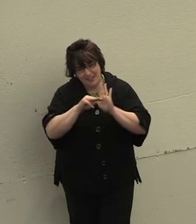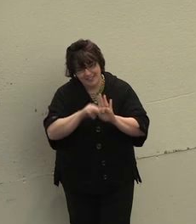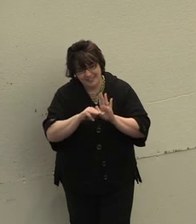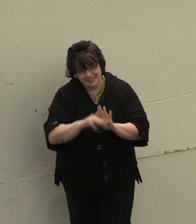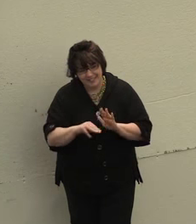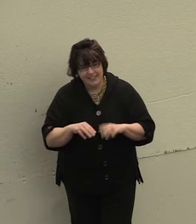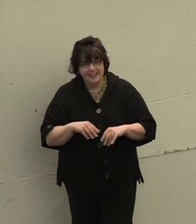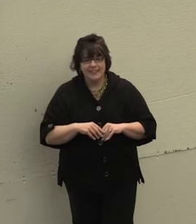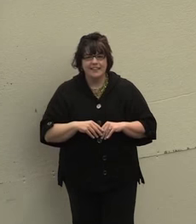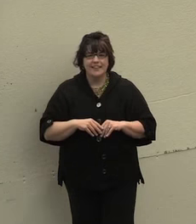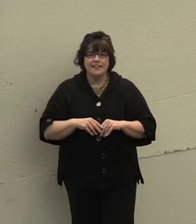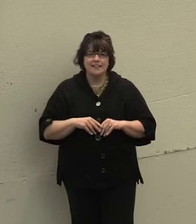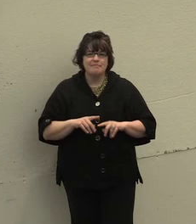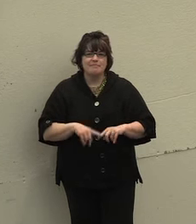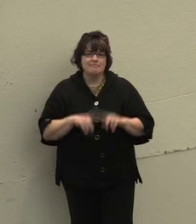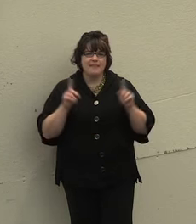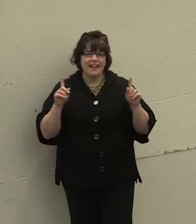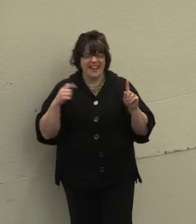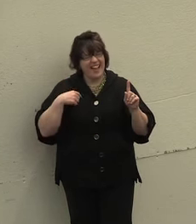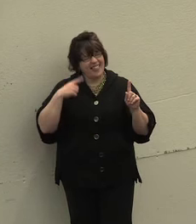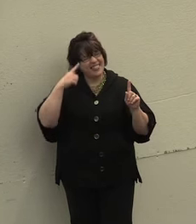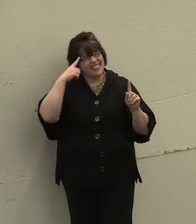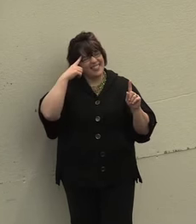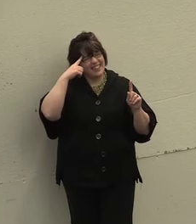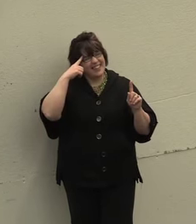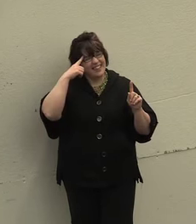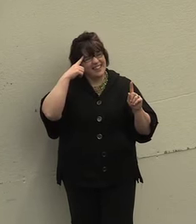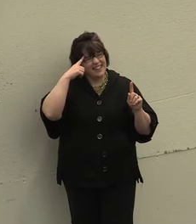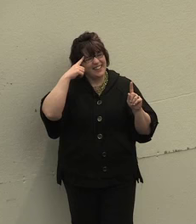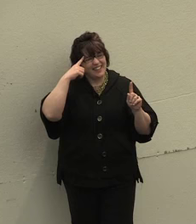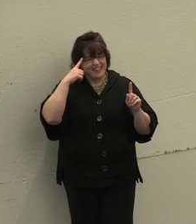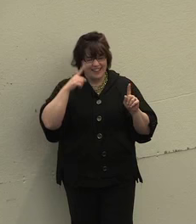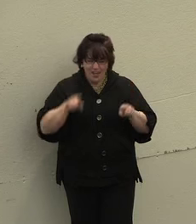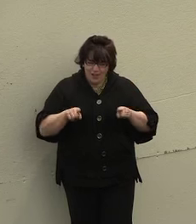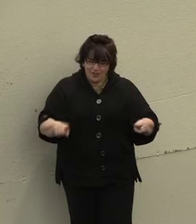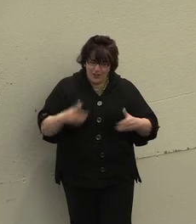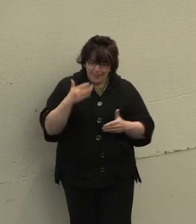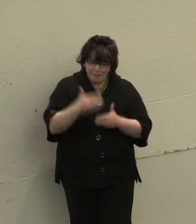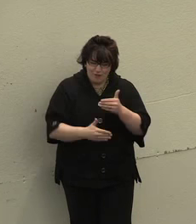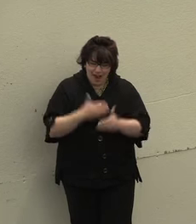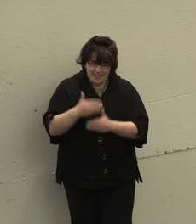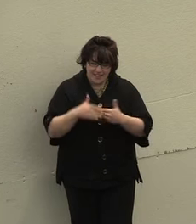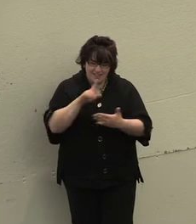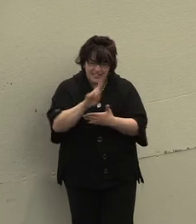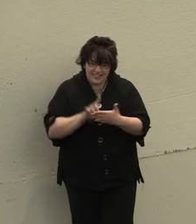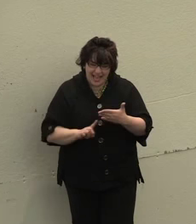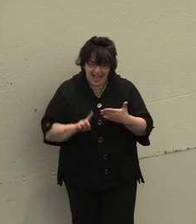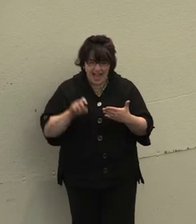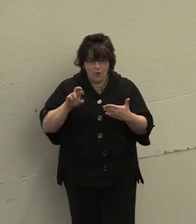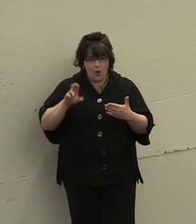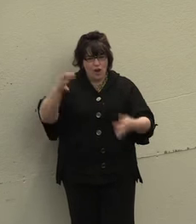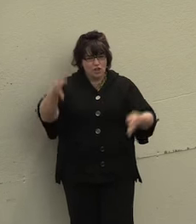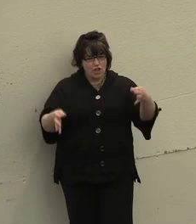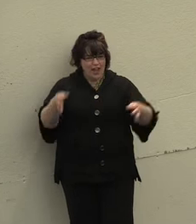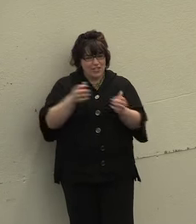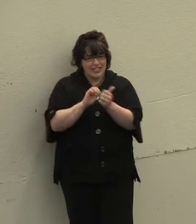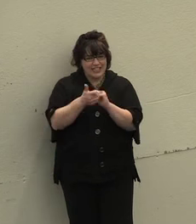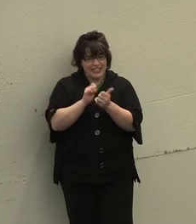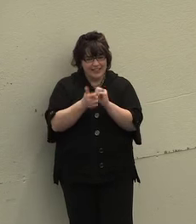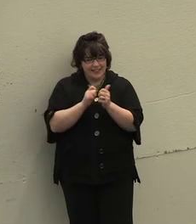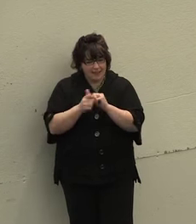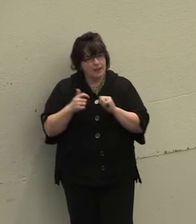But I think in the process of design or judging, actually,